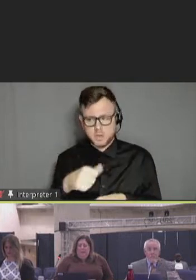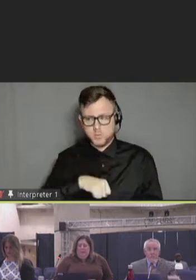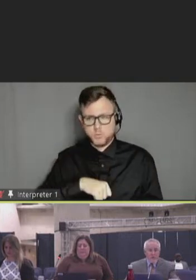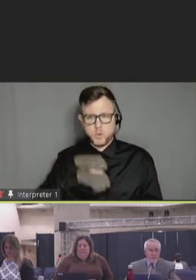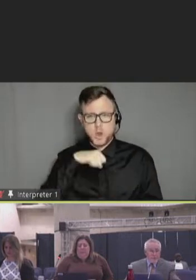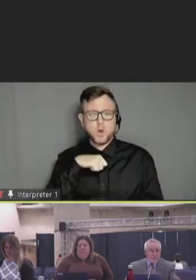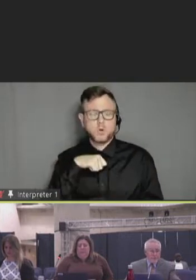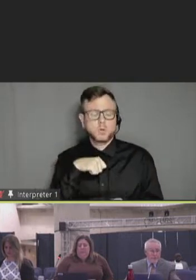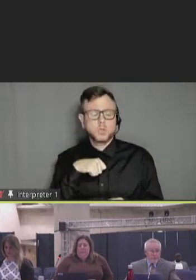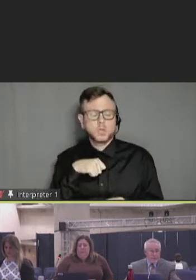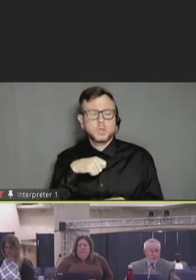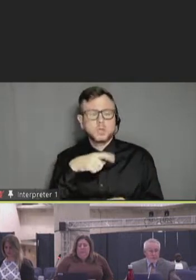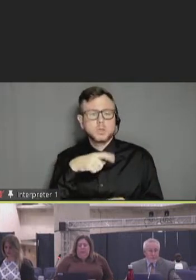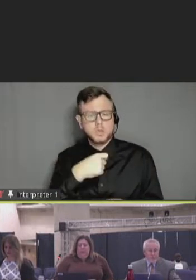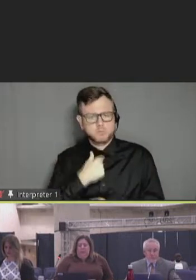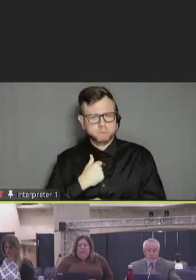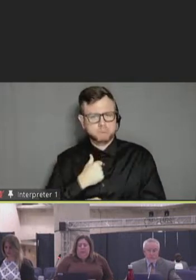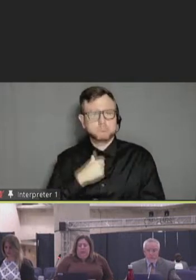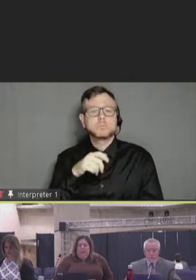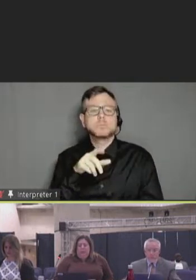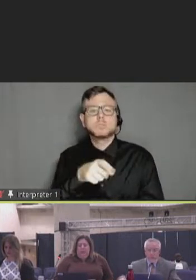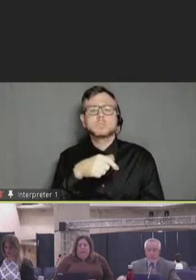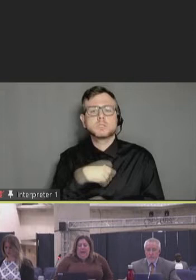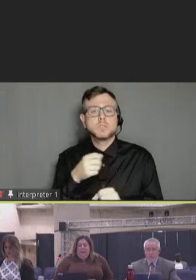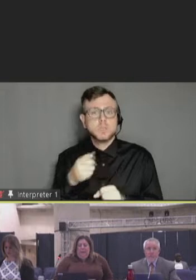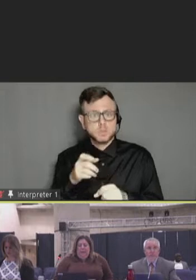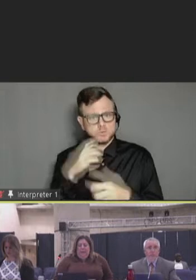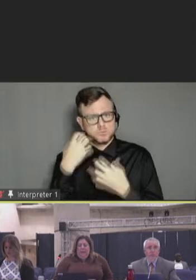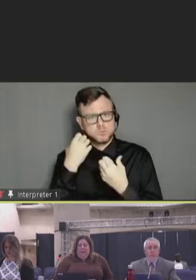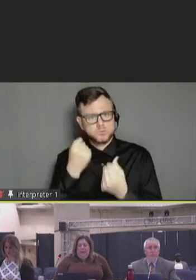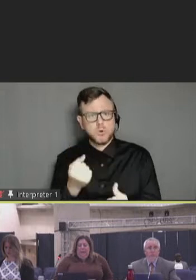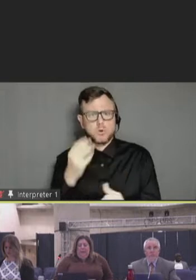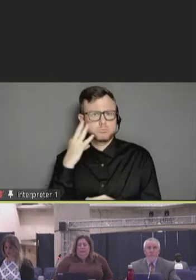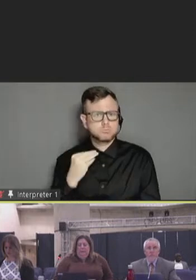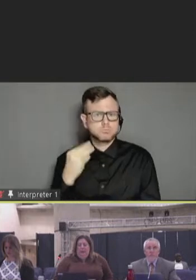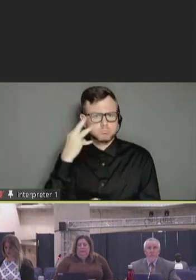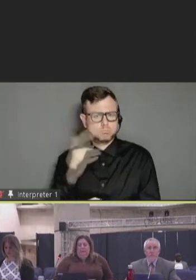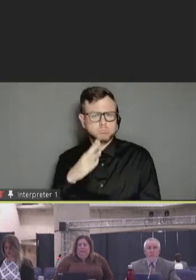She has a rich clinical and public health background that fuels her broad portfolio